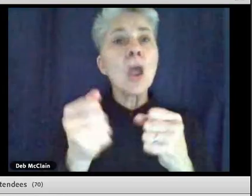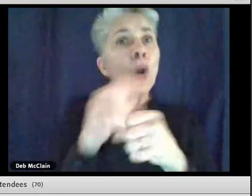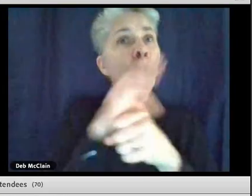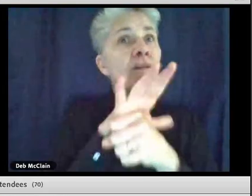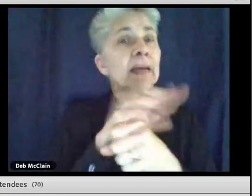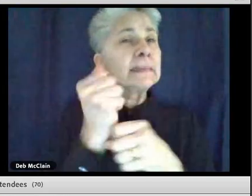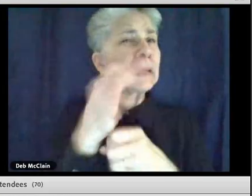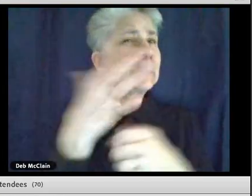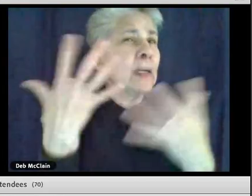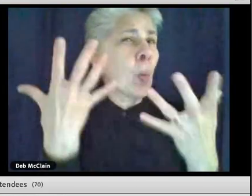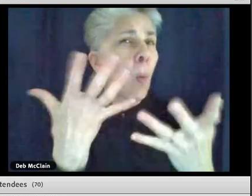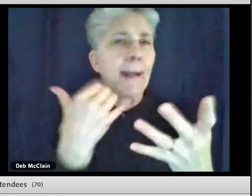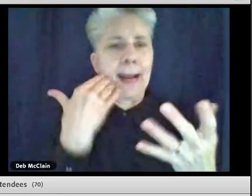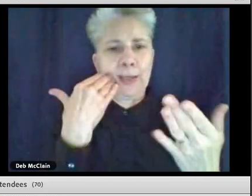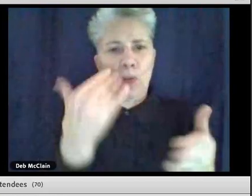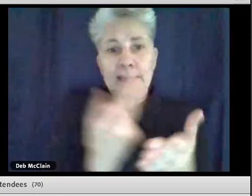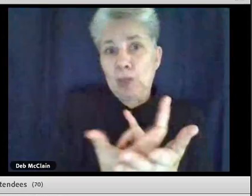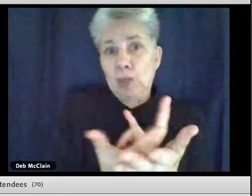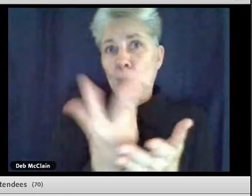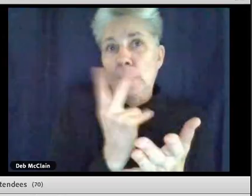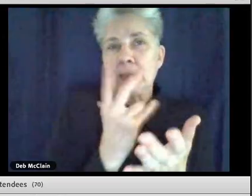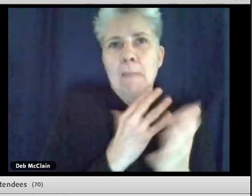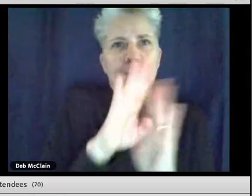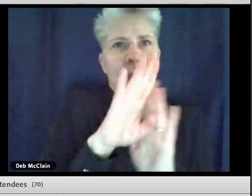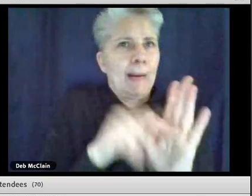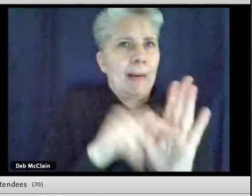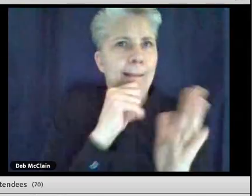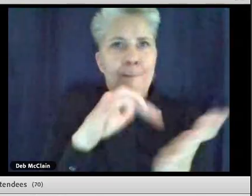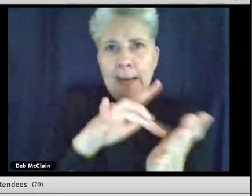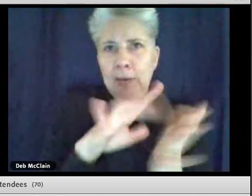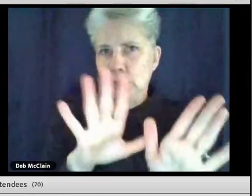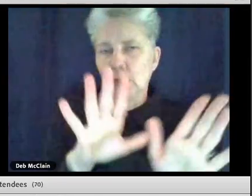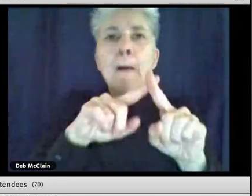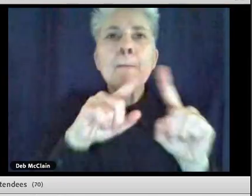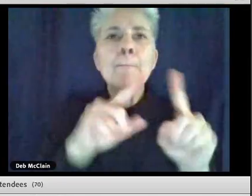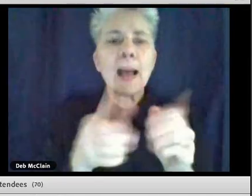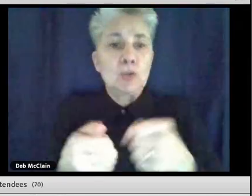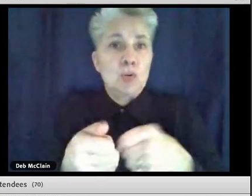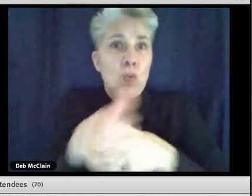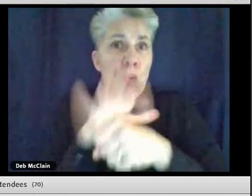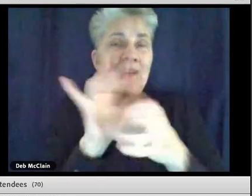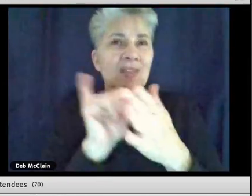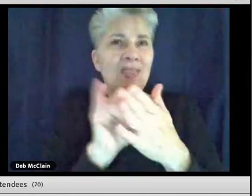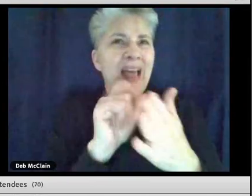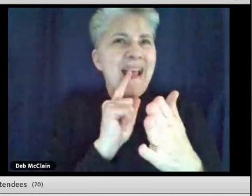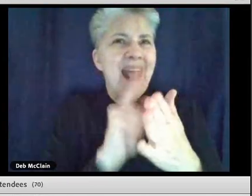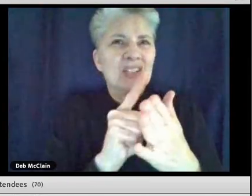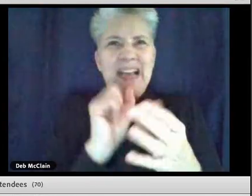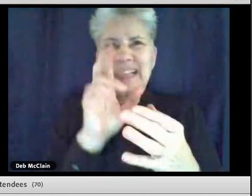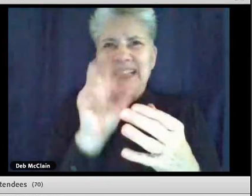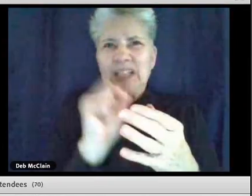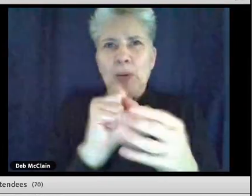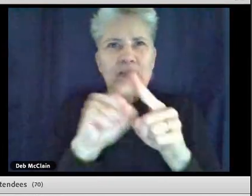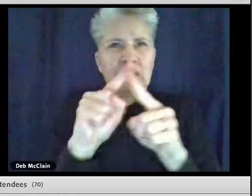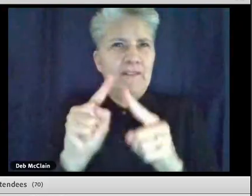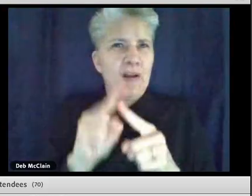I didn't know this until a few weeks ago. My background is not medical, but the coronavirus is actually a whole series of viruses,